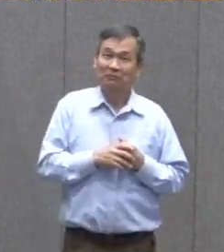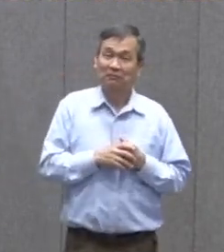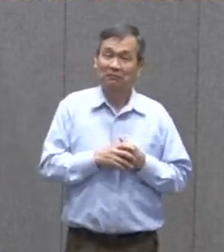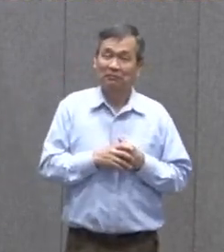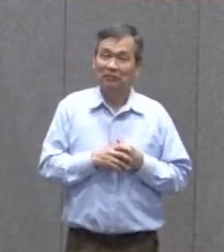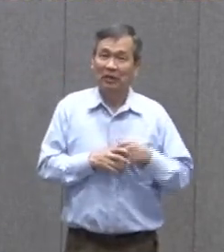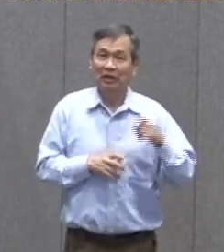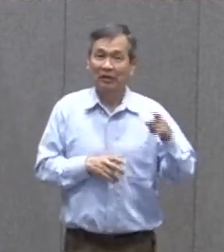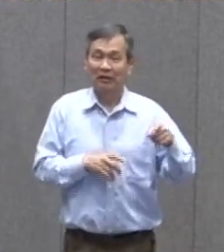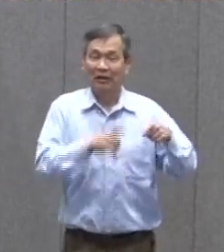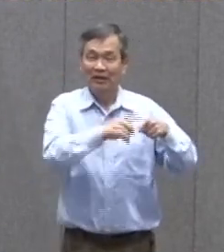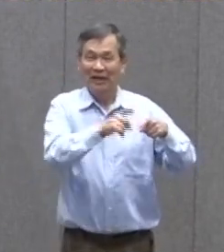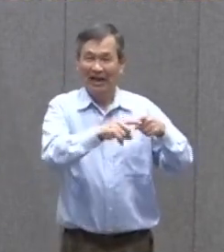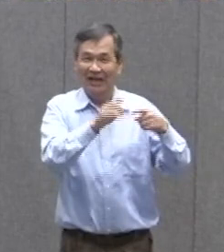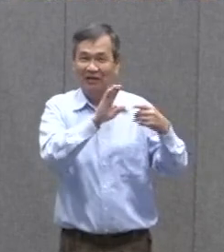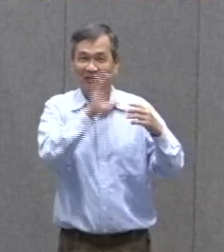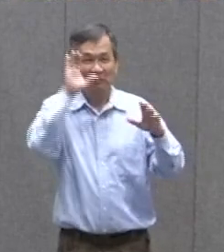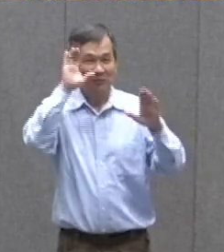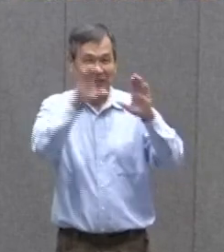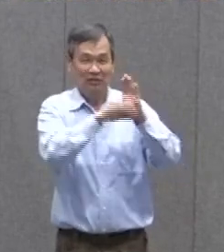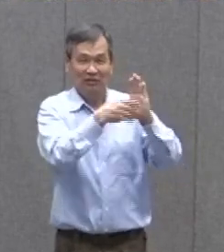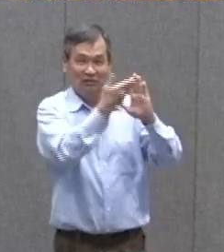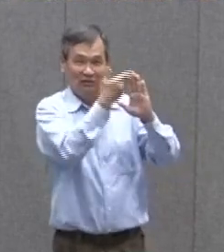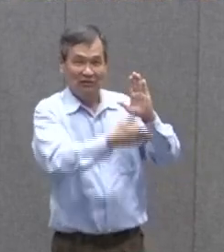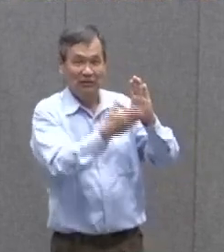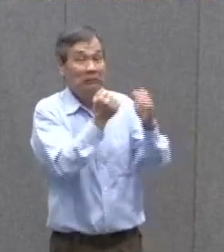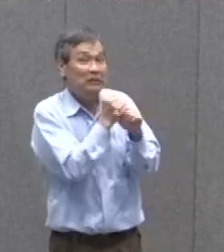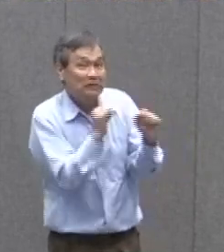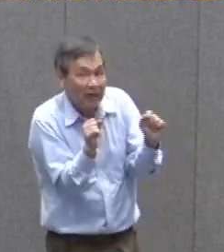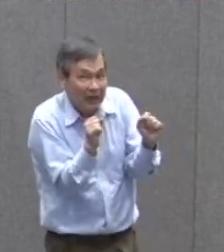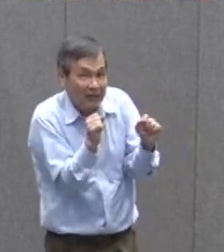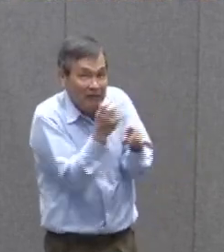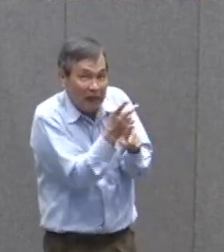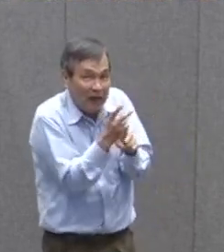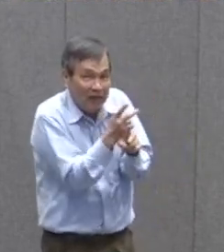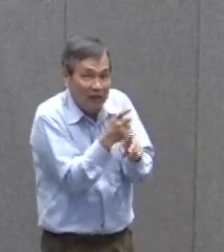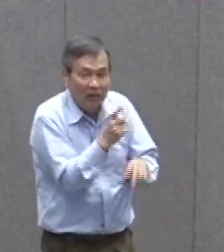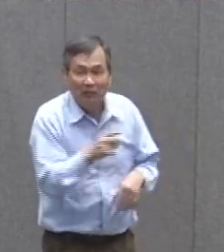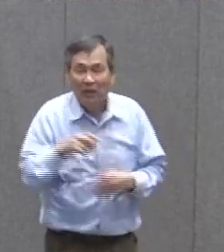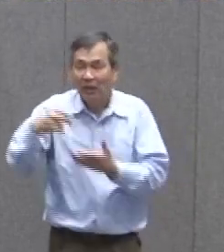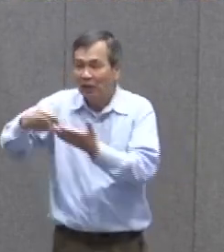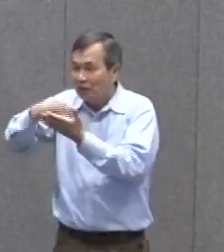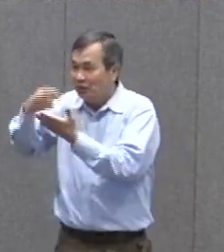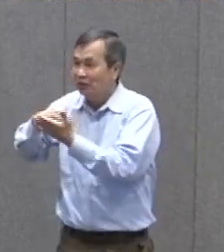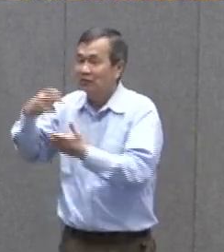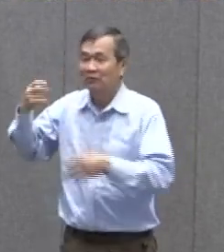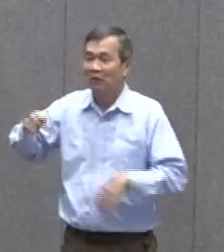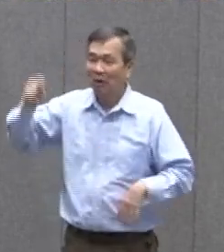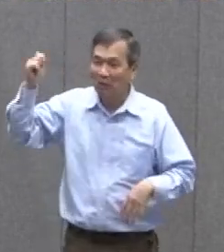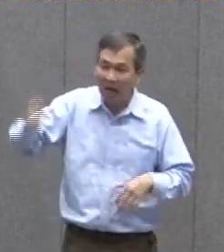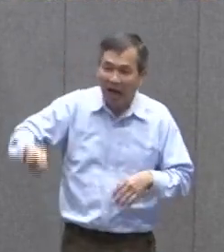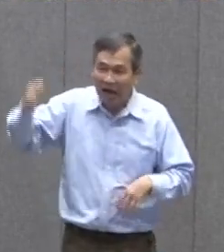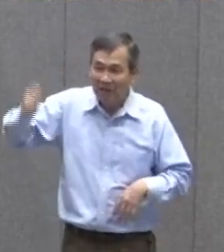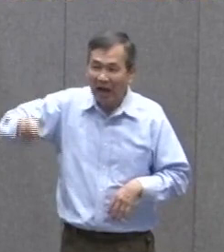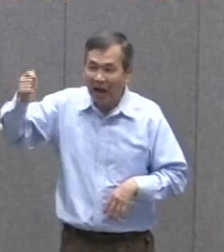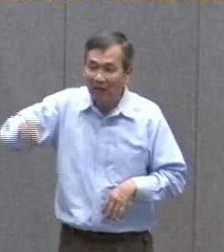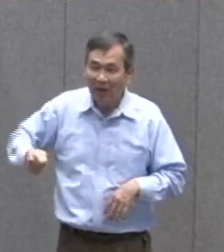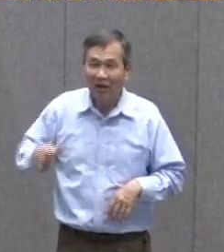Here's Knife over here being safe and here's Spoon getting to bang on a pan.